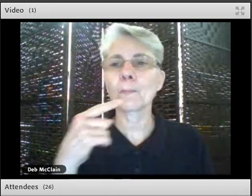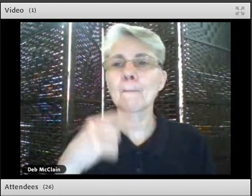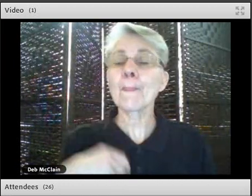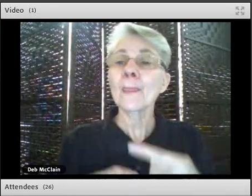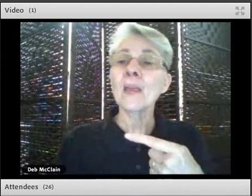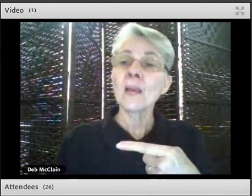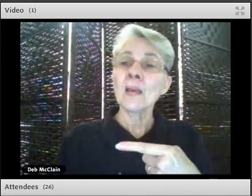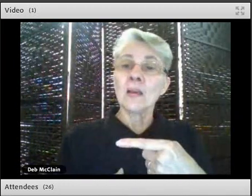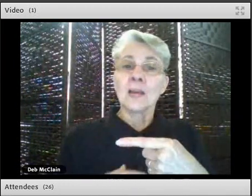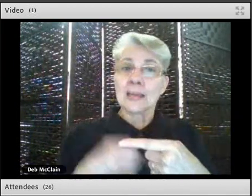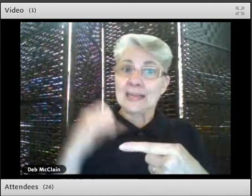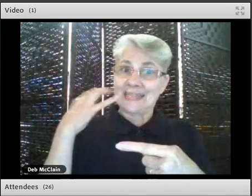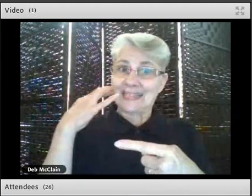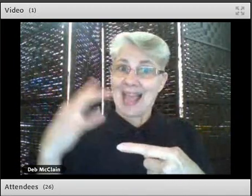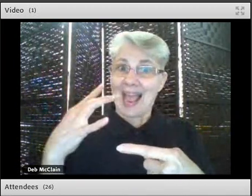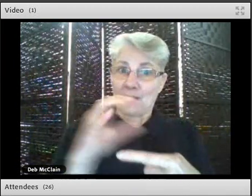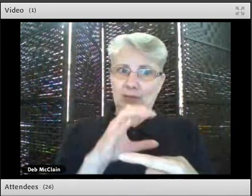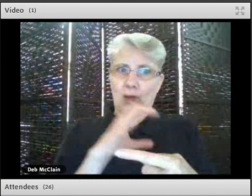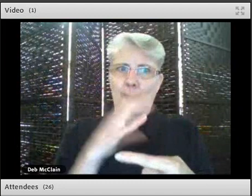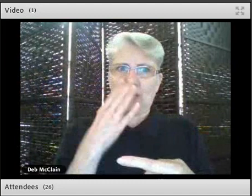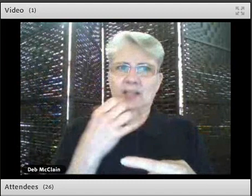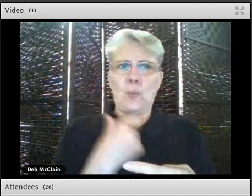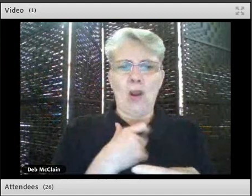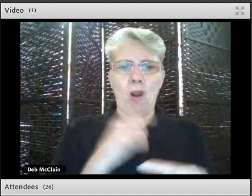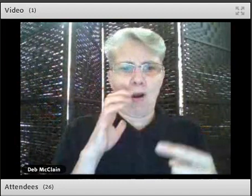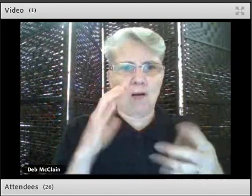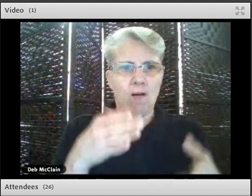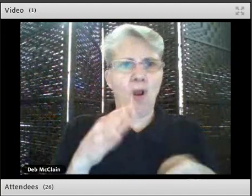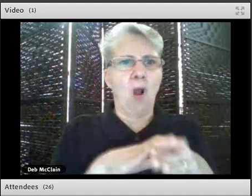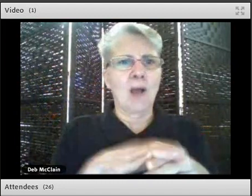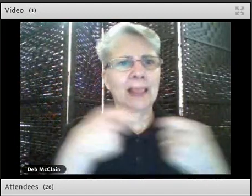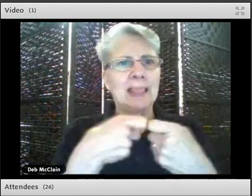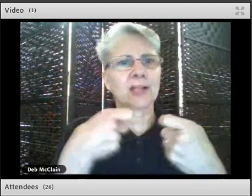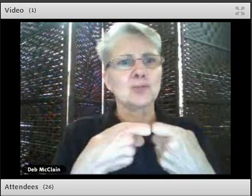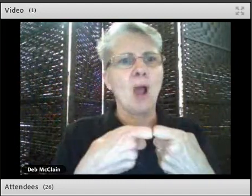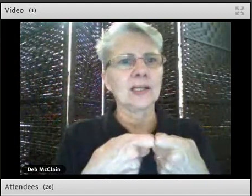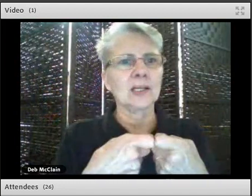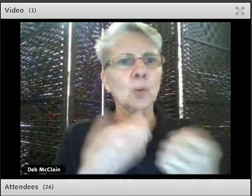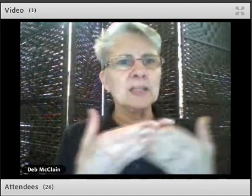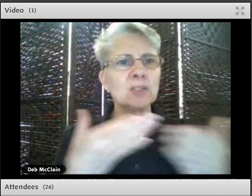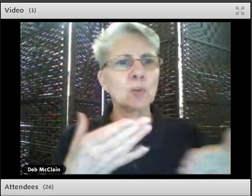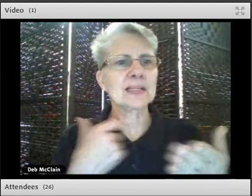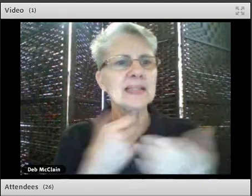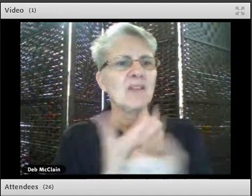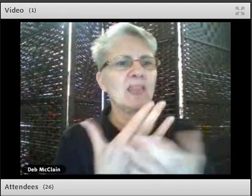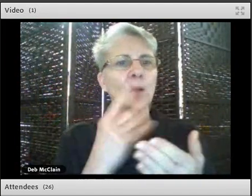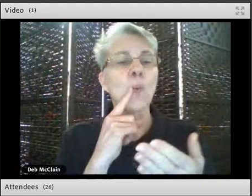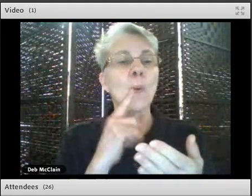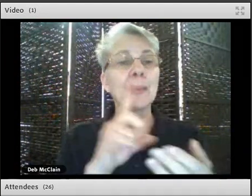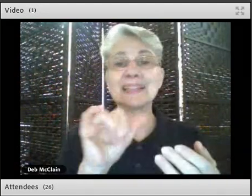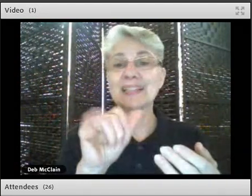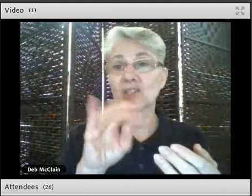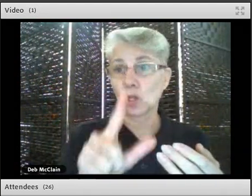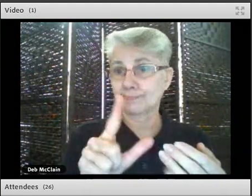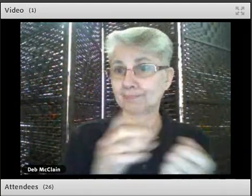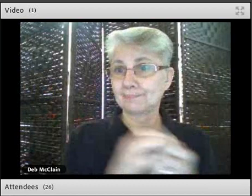so the type of recording is digital. The recording medium is digital. Playing speed is not going to be applicable